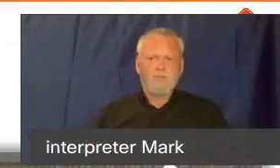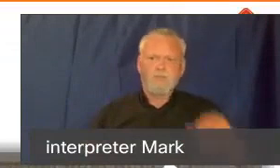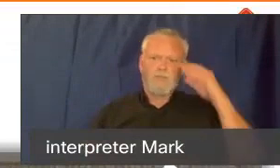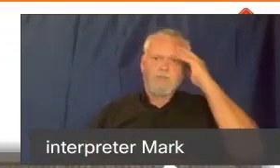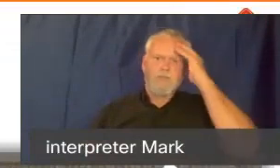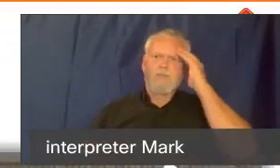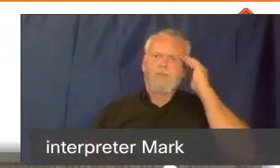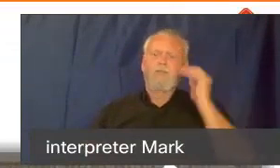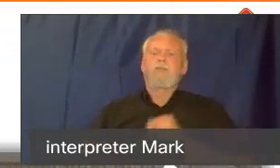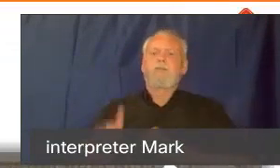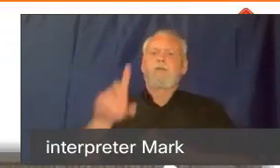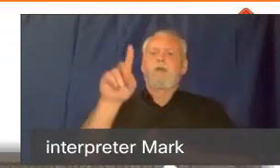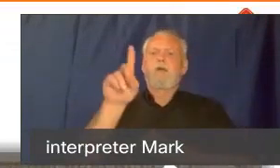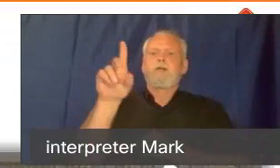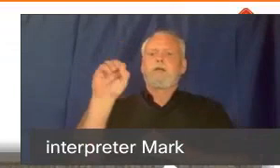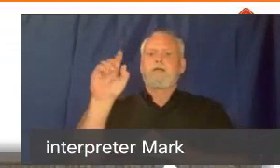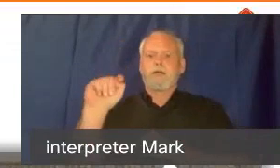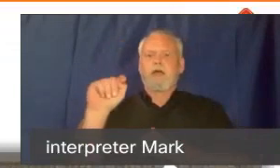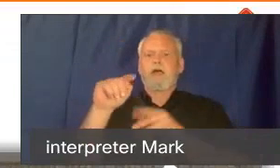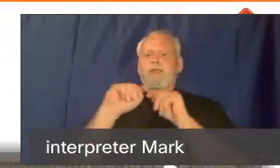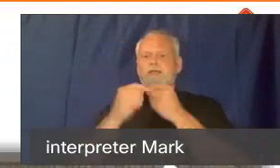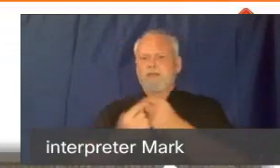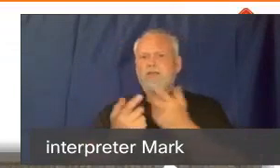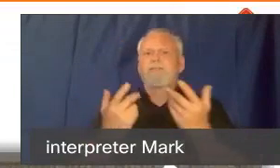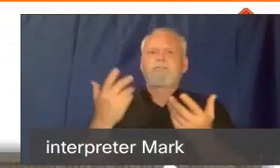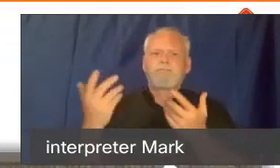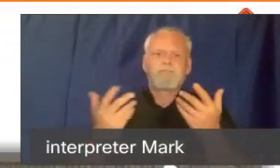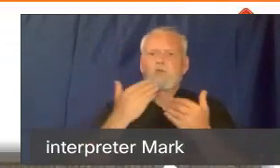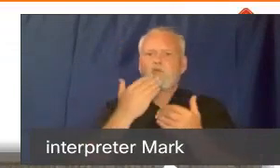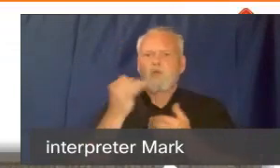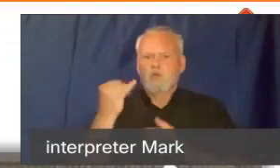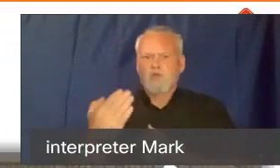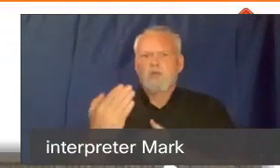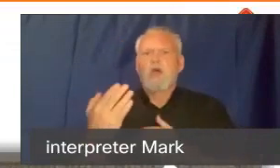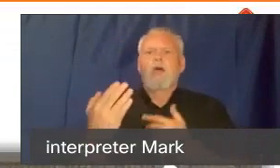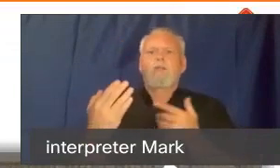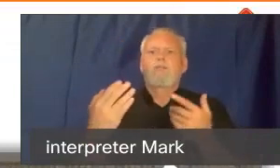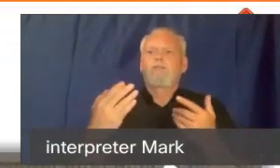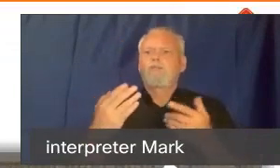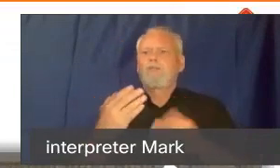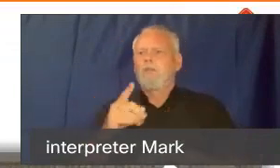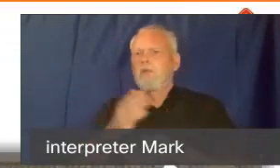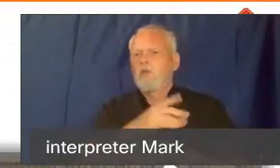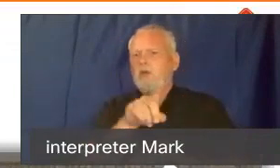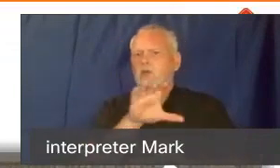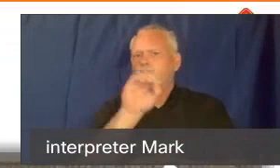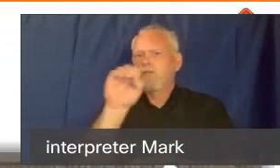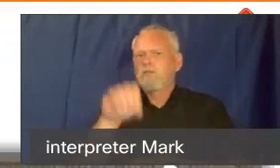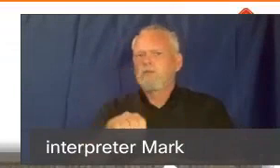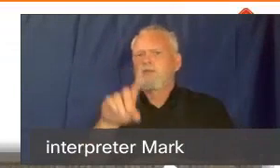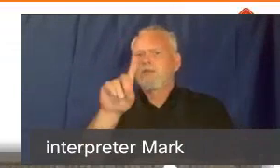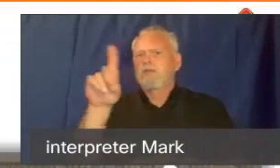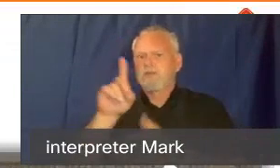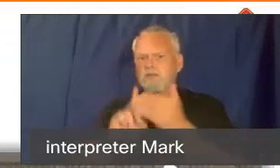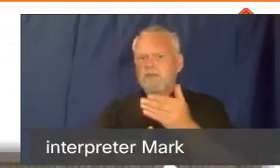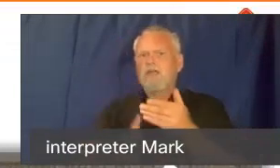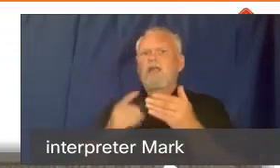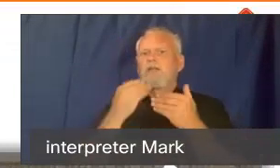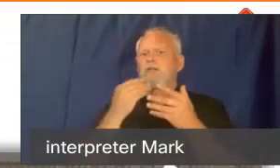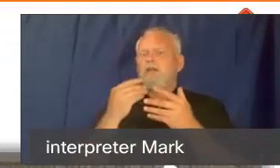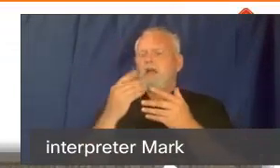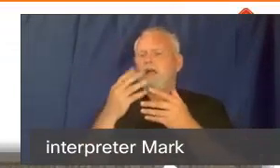Did that team and all consulting? Thanks, Greg. Good job. Can we shorten the time between Atlanta between design and start construction? Let's move fast. So thank you. Actually, we would love to.